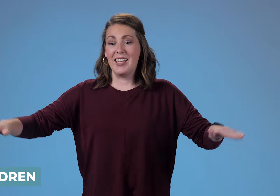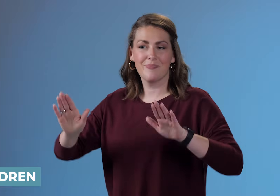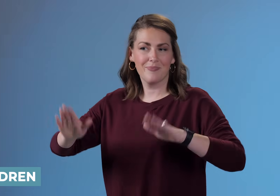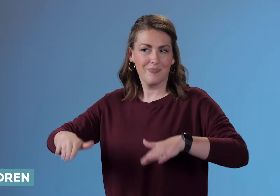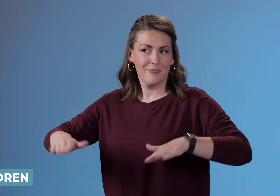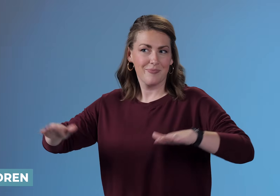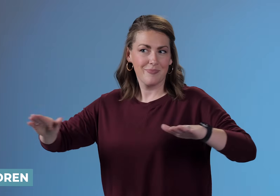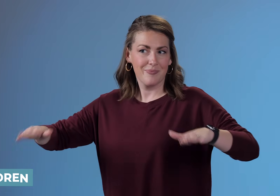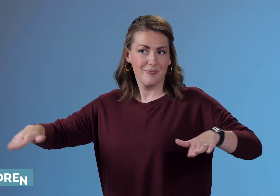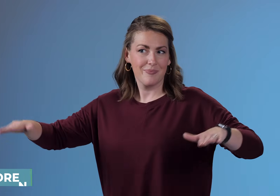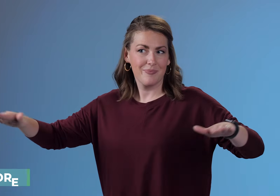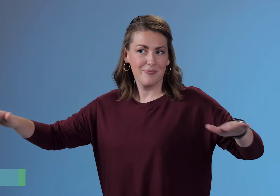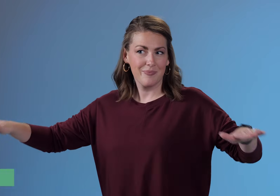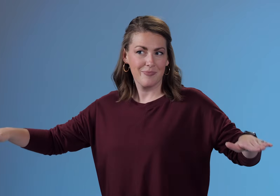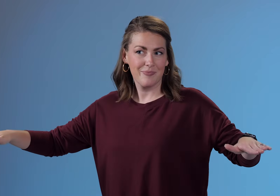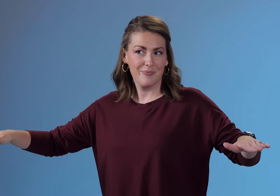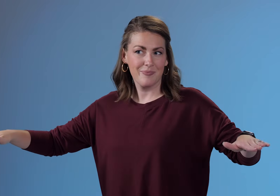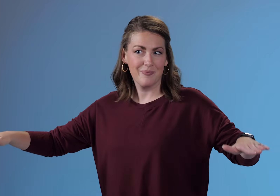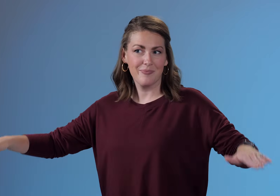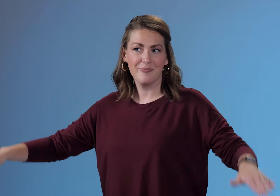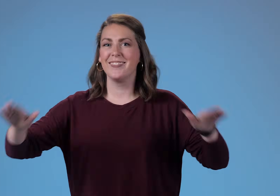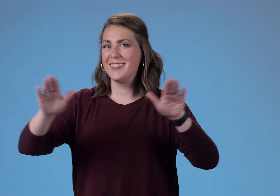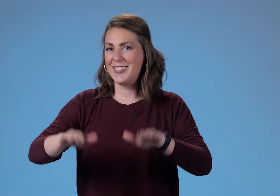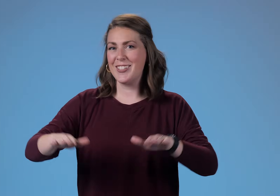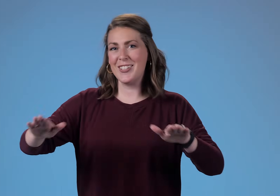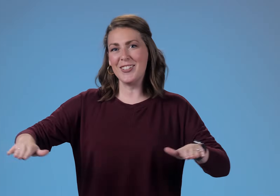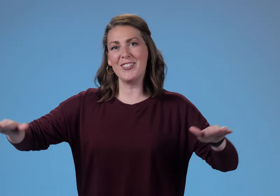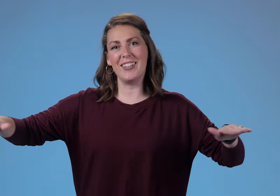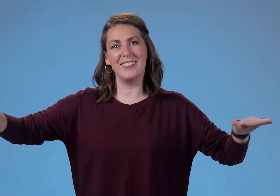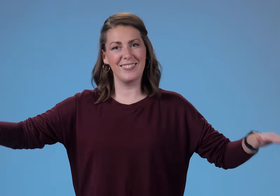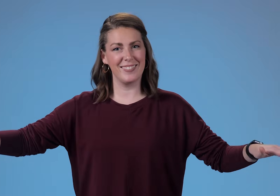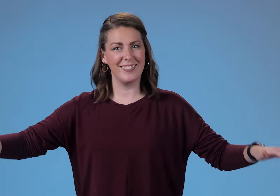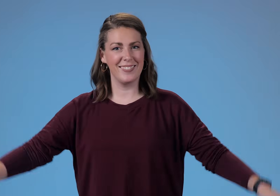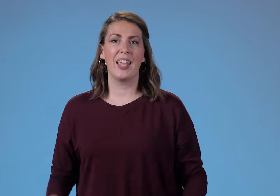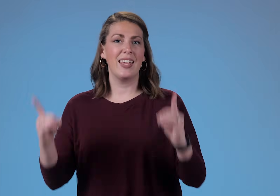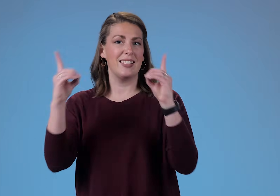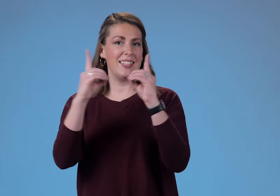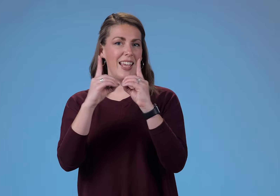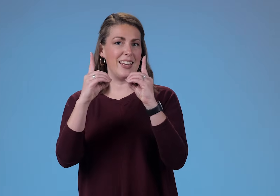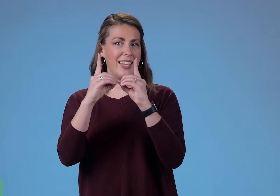It's like you're patting the heads of all the children. CHILDREN DATING